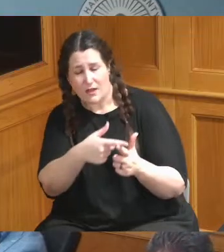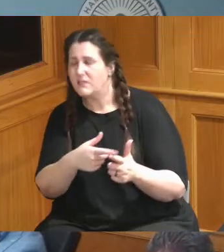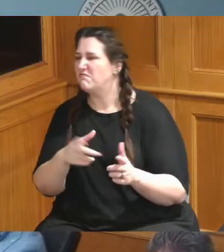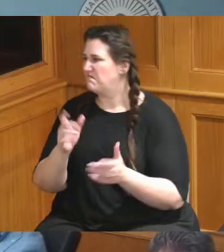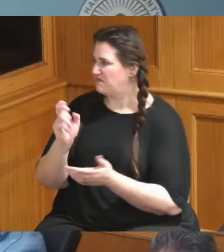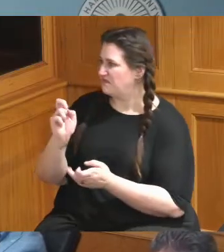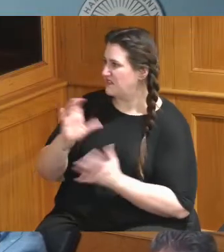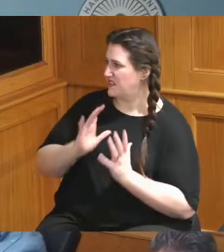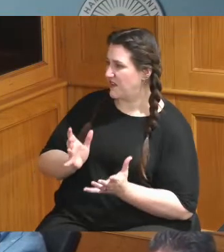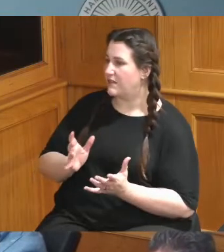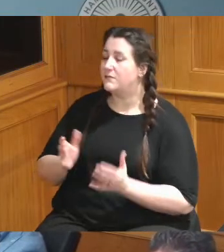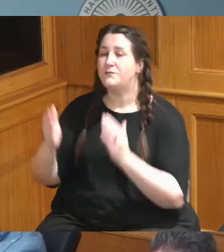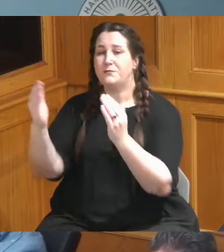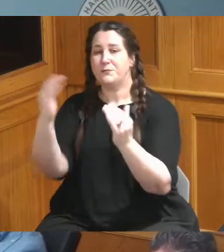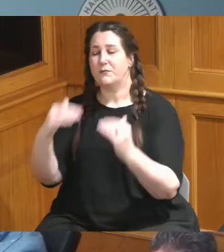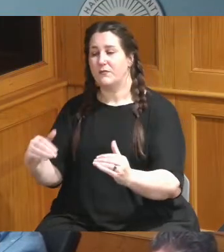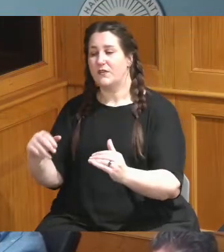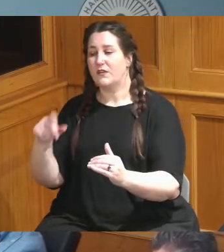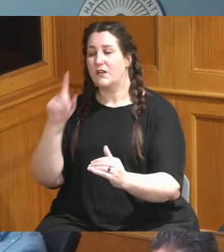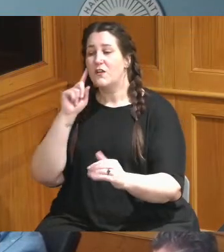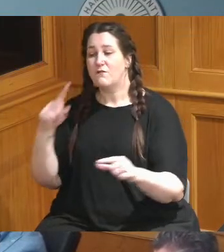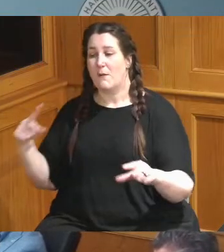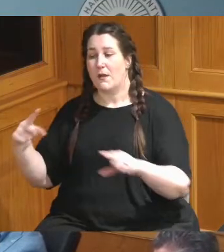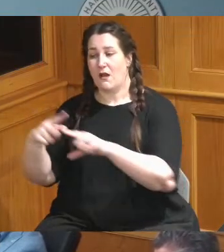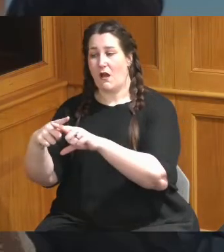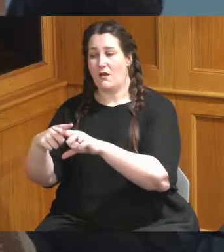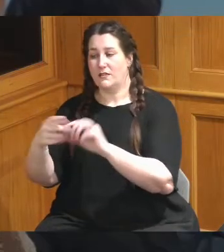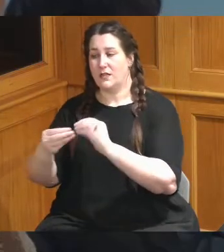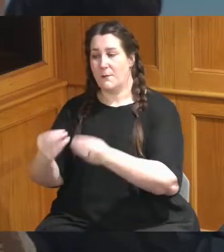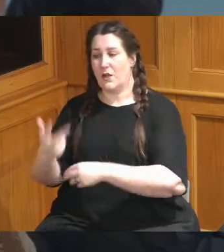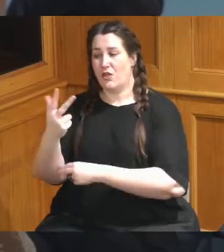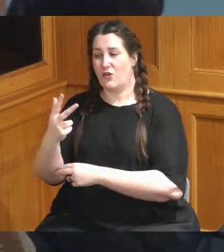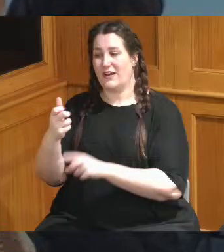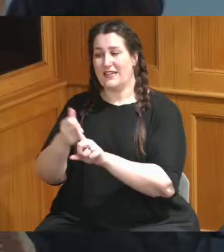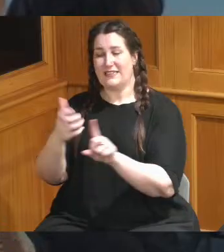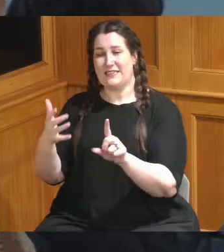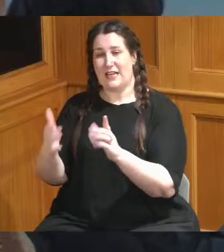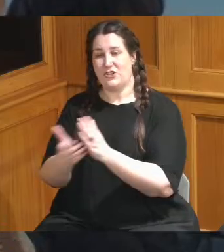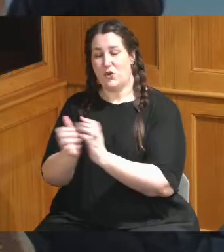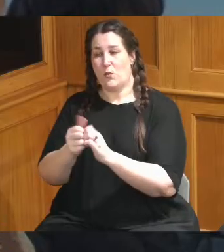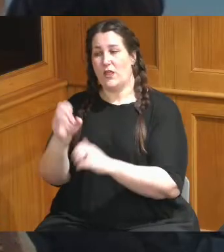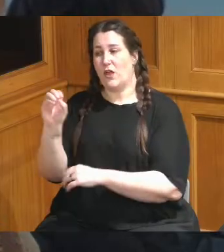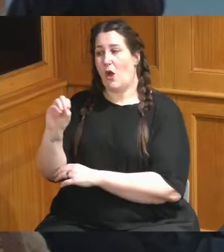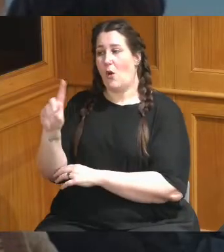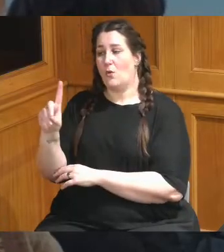next item is also for Cross County Highway. Number three is the extension with ODOT for snow and ice